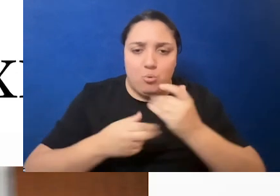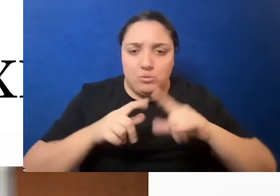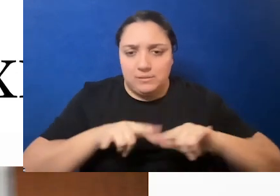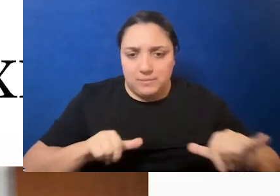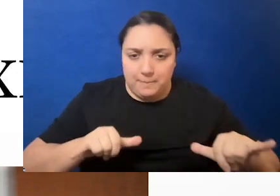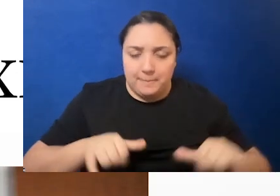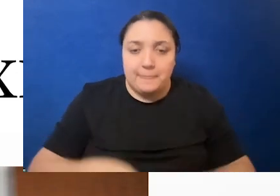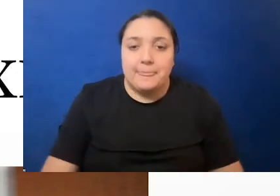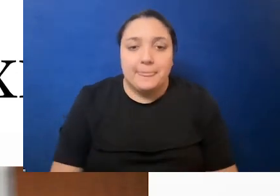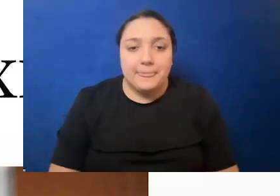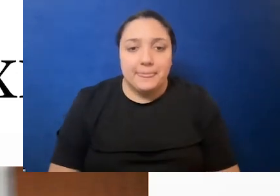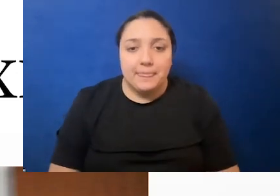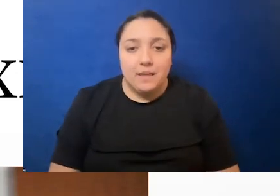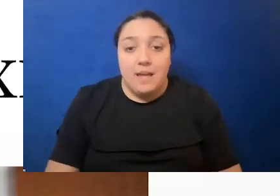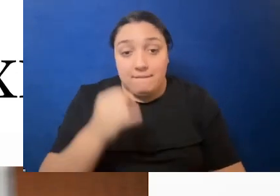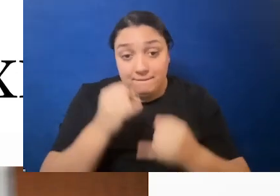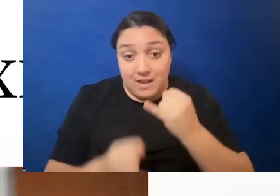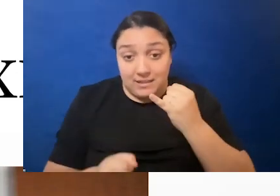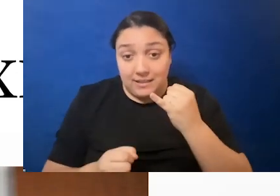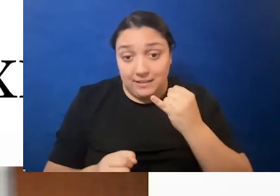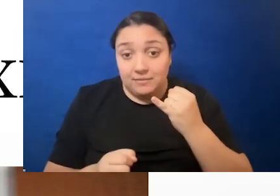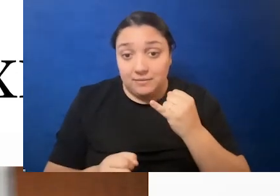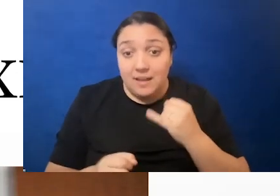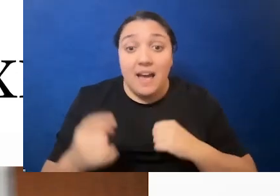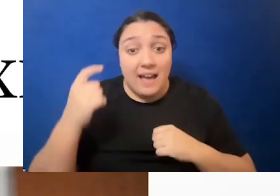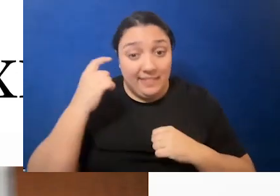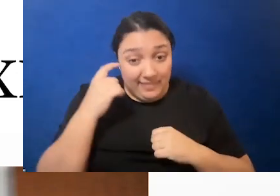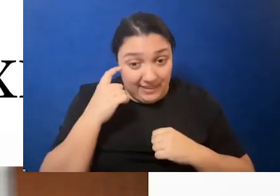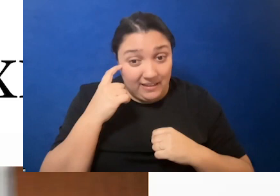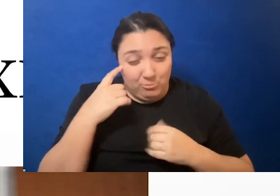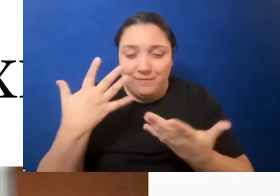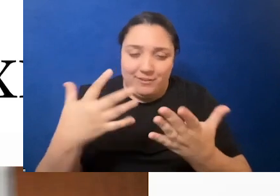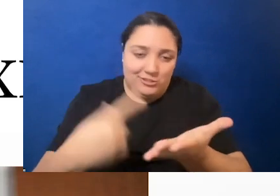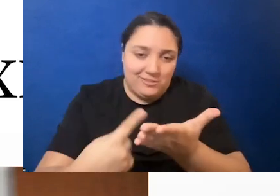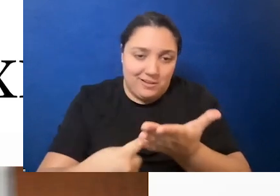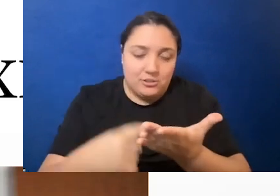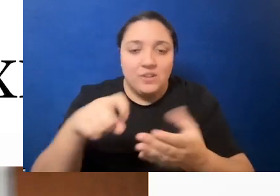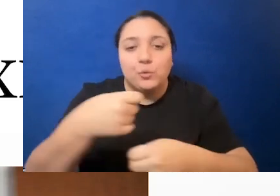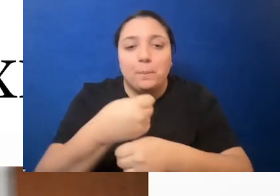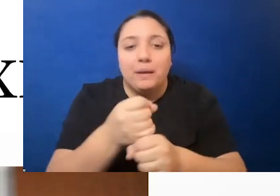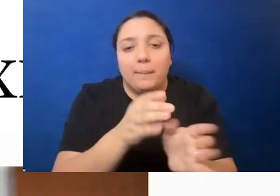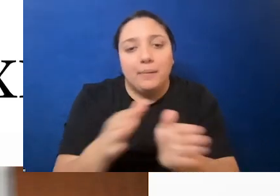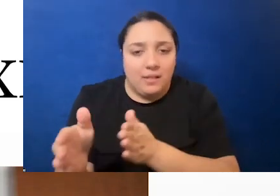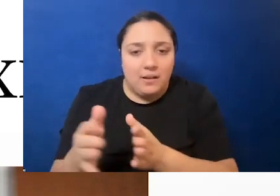FINALLY, I THINK THAT WE HAVE ALL BEEN GETTING AT THIS, MAKE A PLAN. SO IT IS ALWAYS GOOD FOR